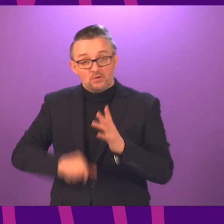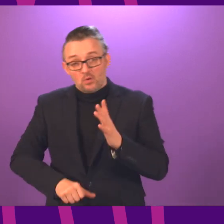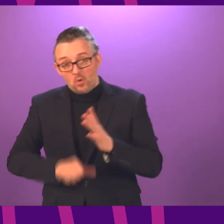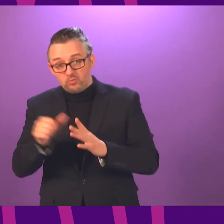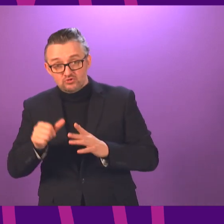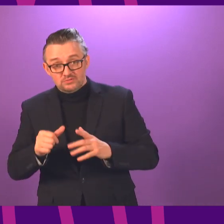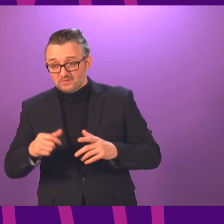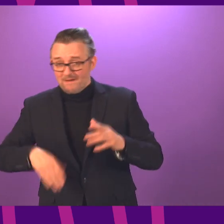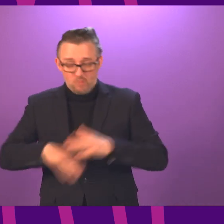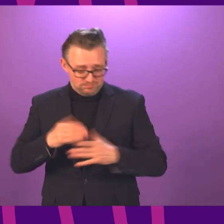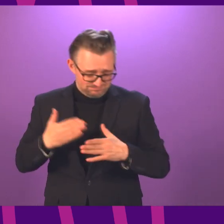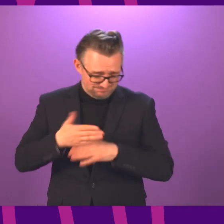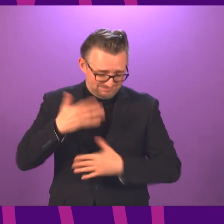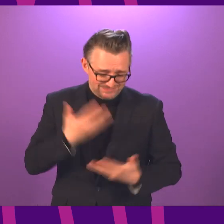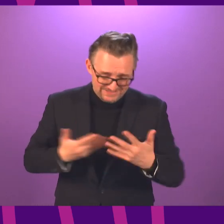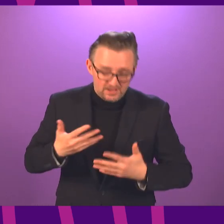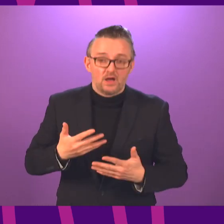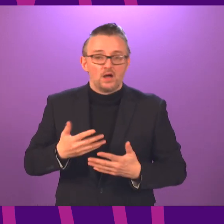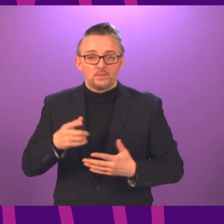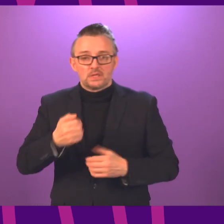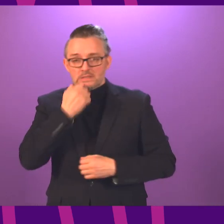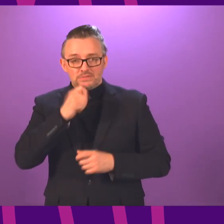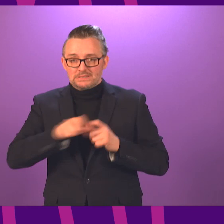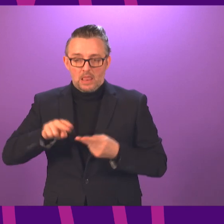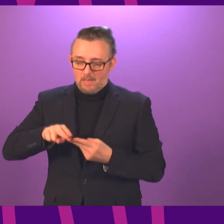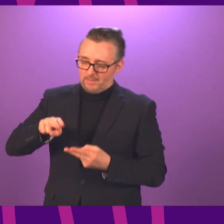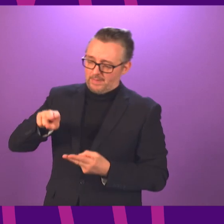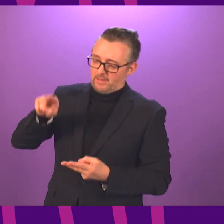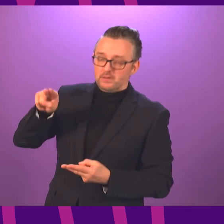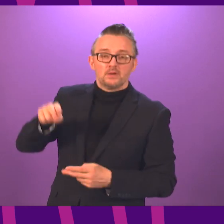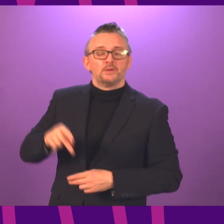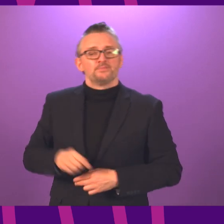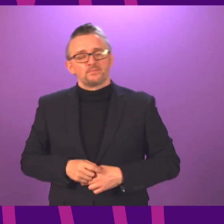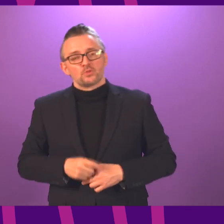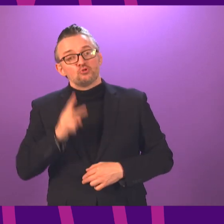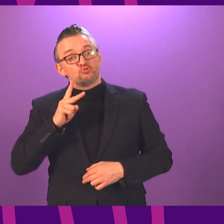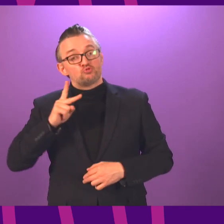at full capacity, the number would still be increasing. Two weeks ago, a constituent told